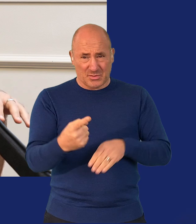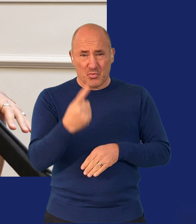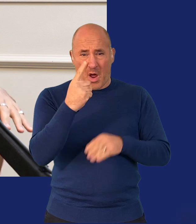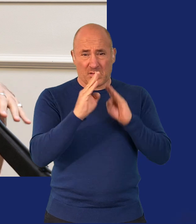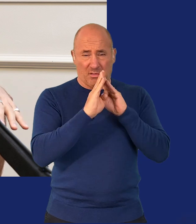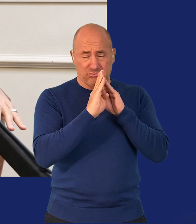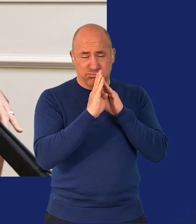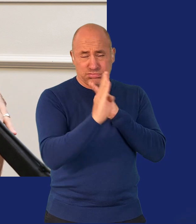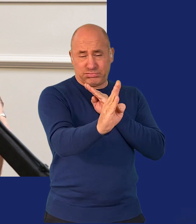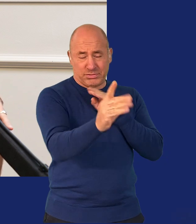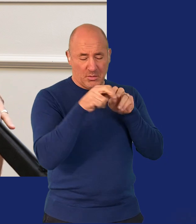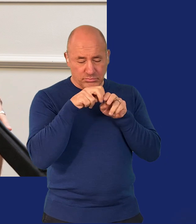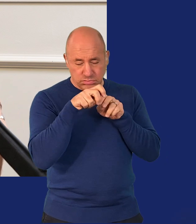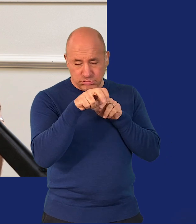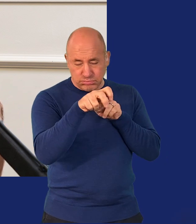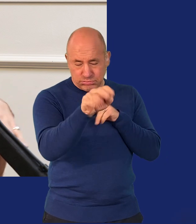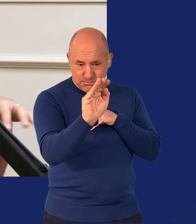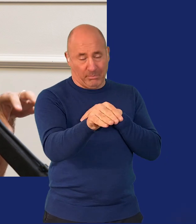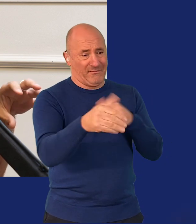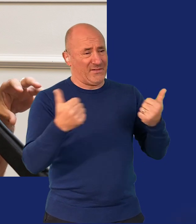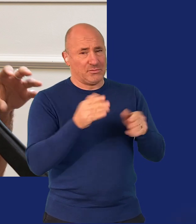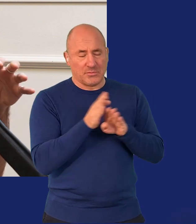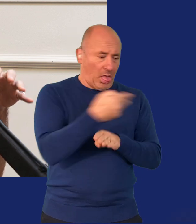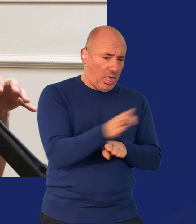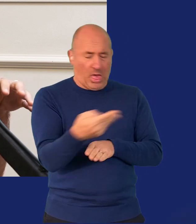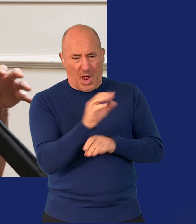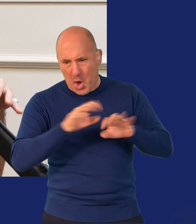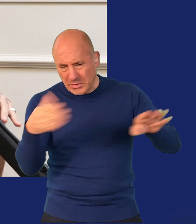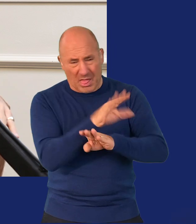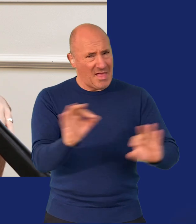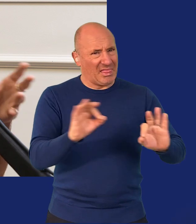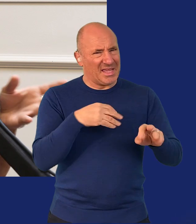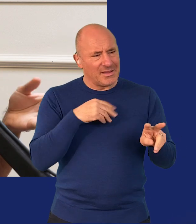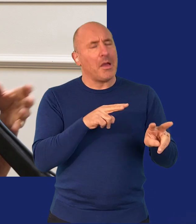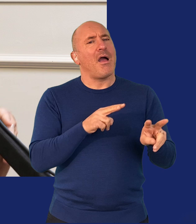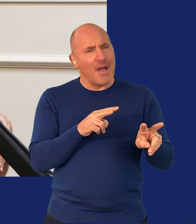one long road to King's Cross.